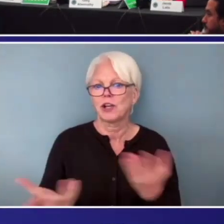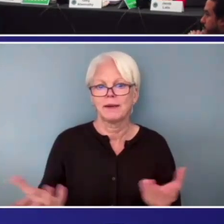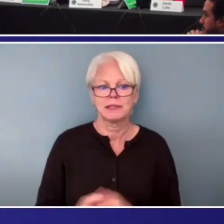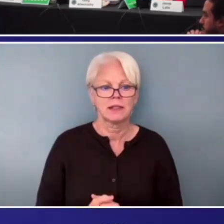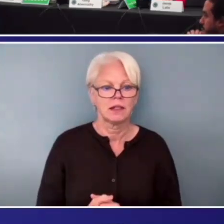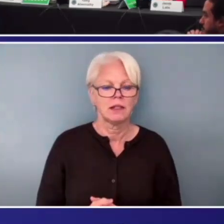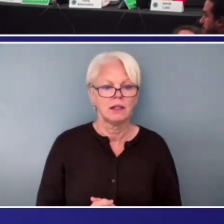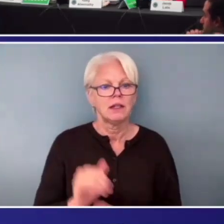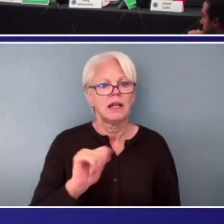Alex Holt, and then Jenna.